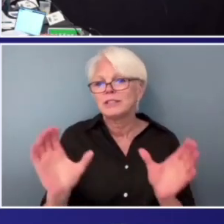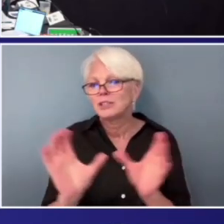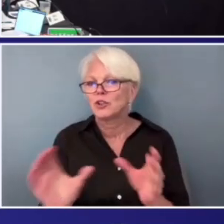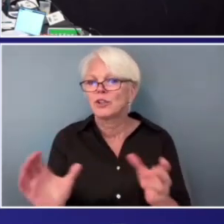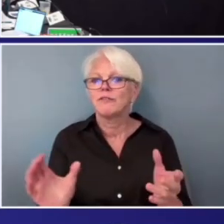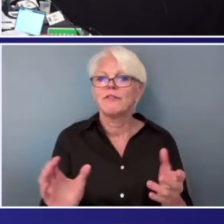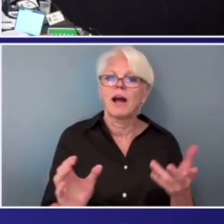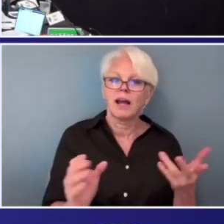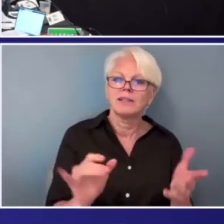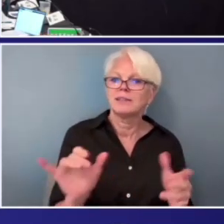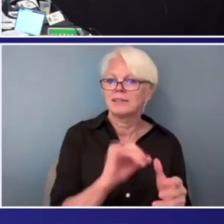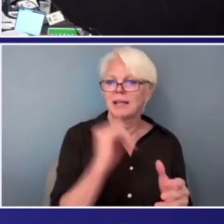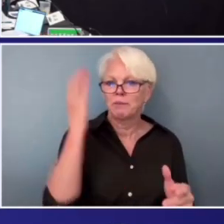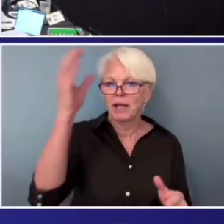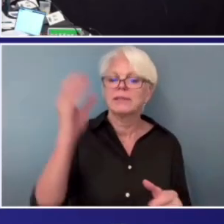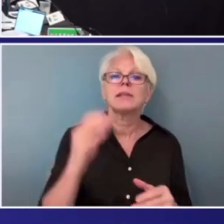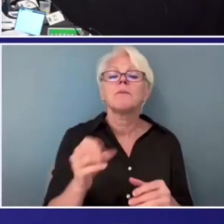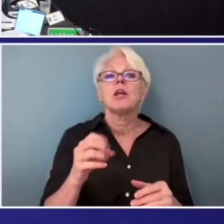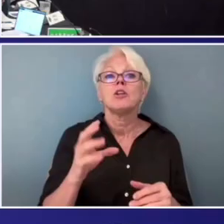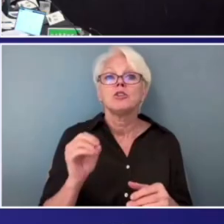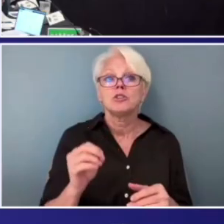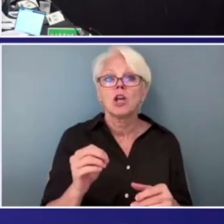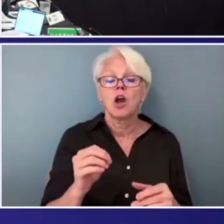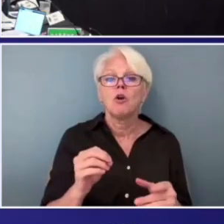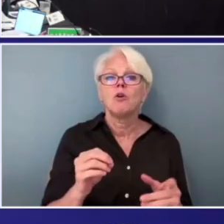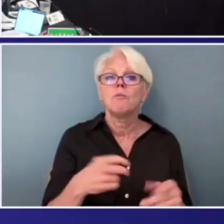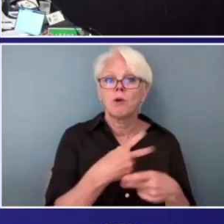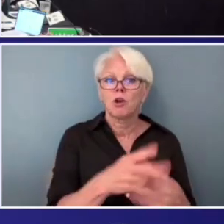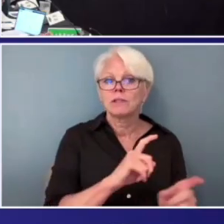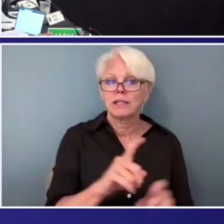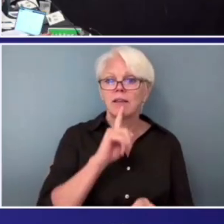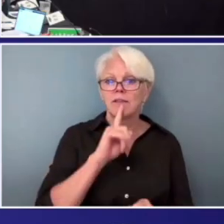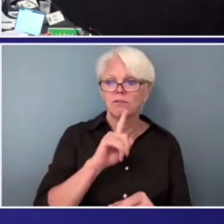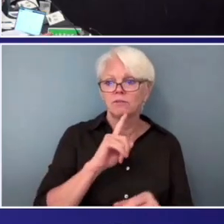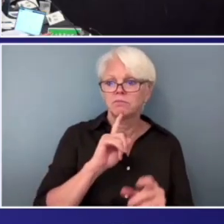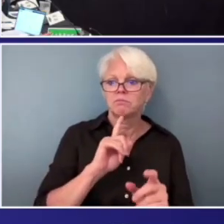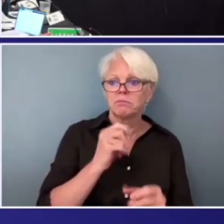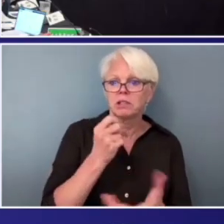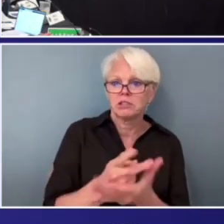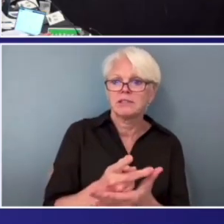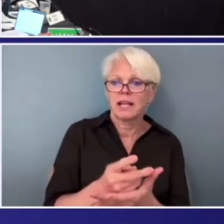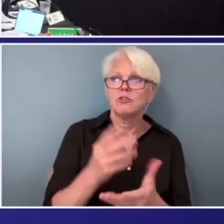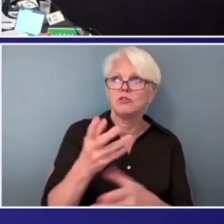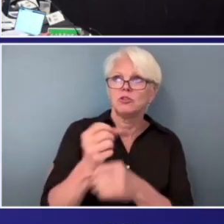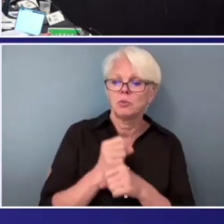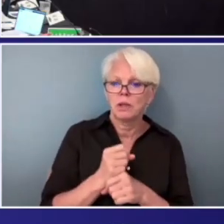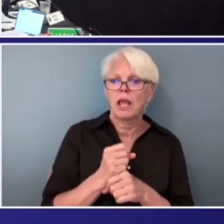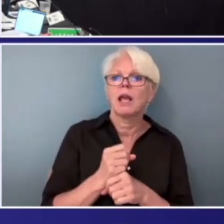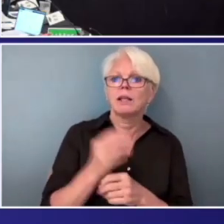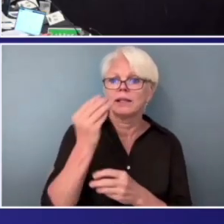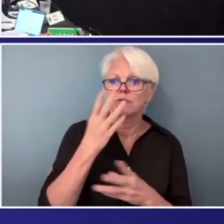Borrowers can provide consent to obtain Federal tax information from the Internal Revenue, Revenue Service,